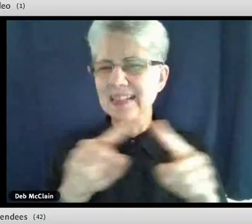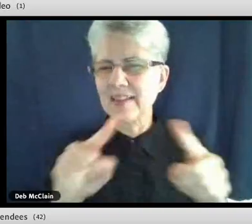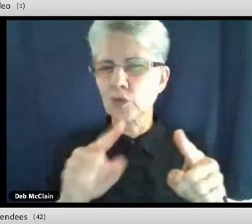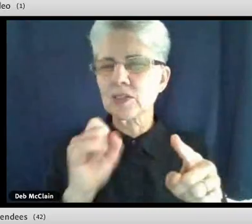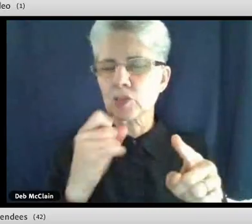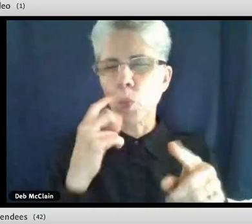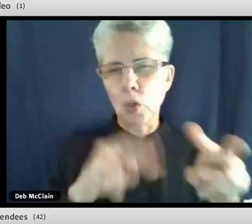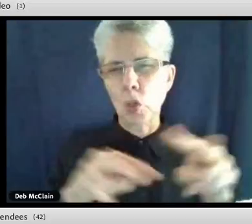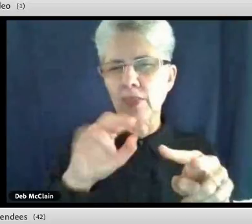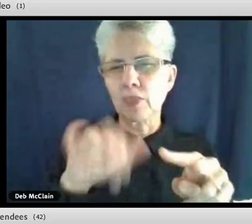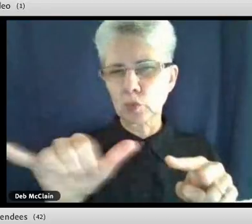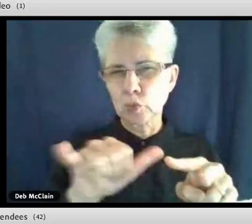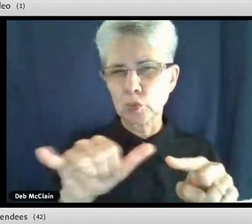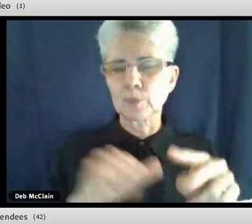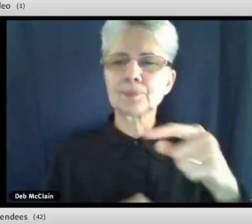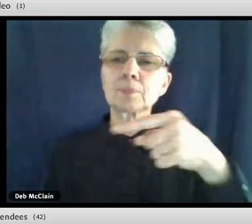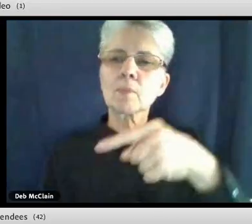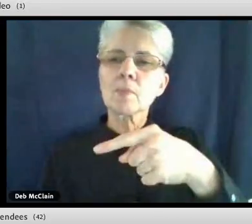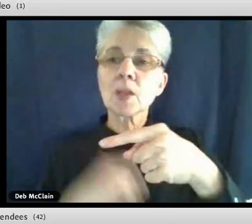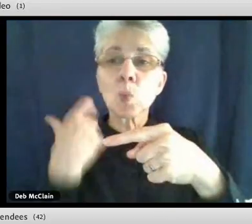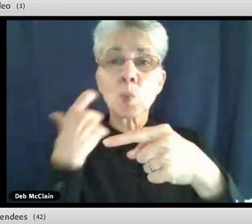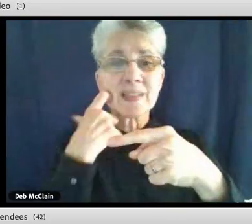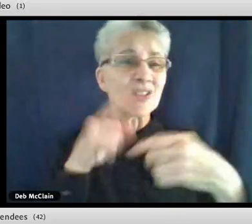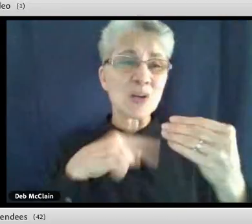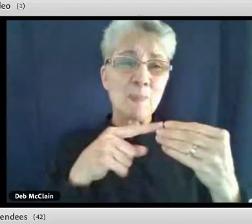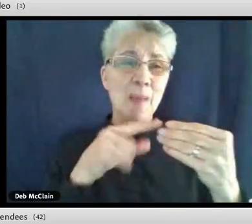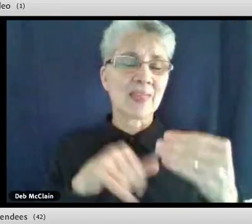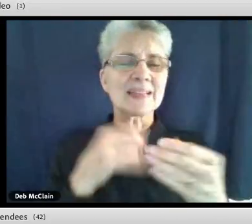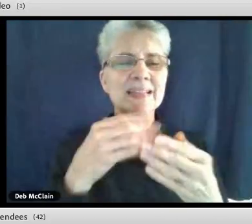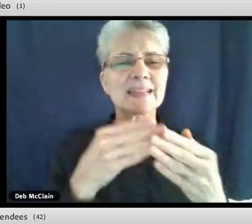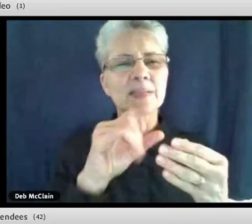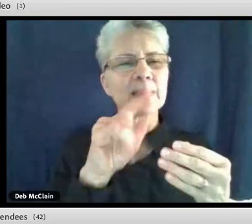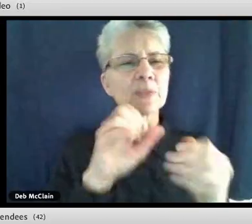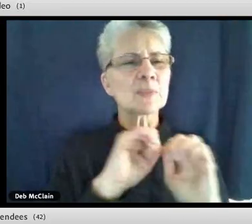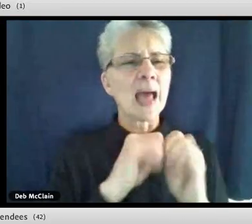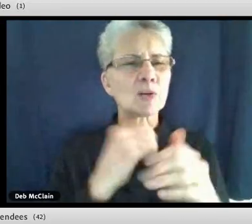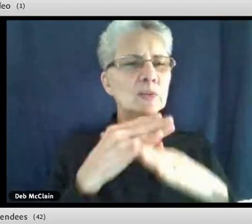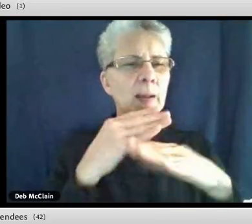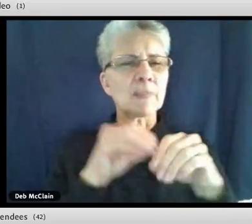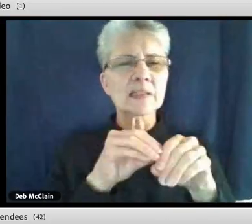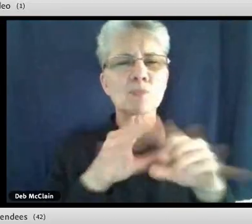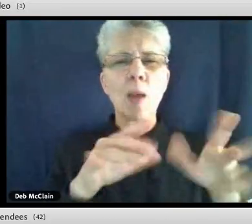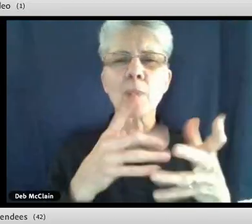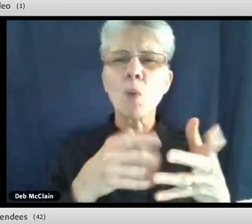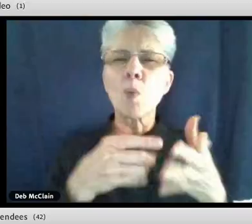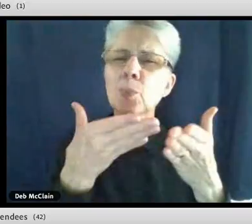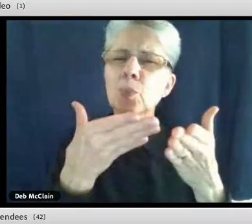So we'll look at those. So we just talked about this. These are some symptoms and how to stop the spread, but I just wanted to present them to you